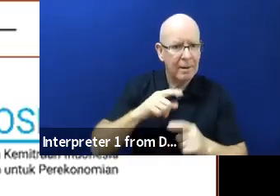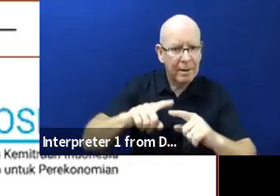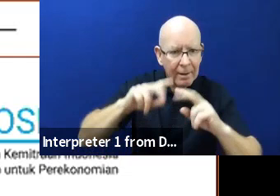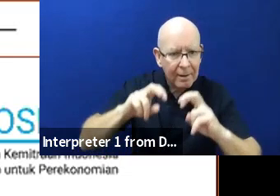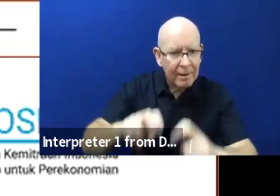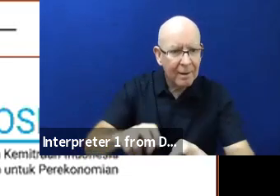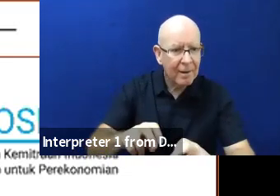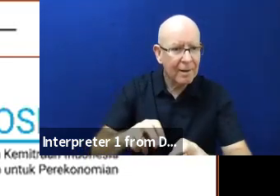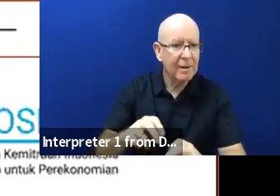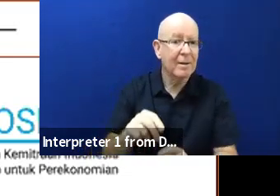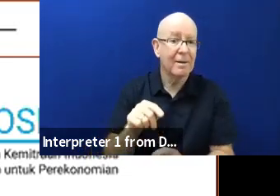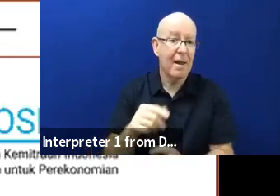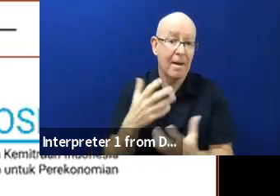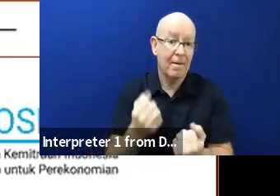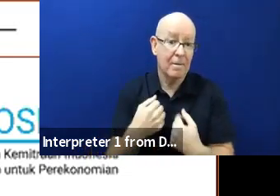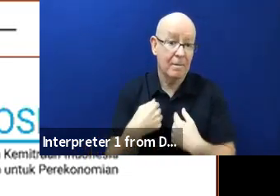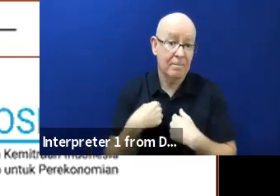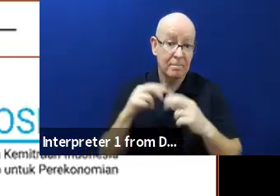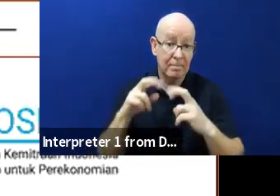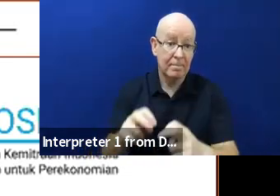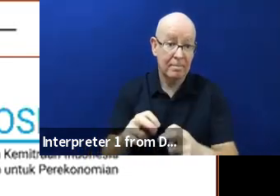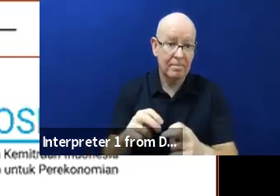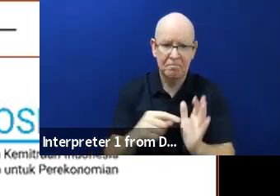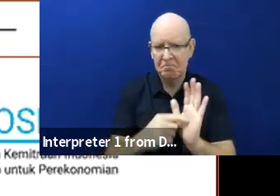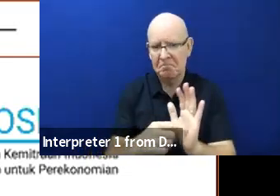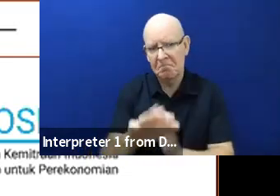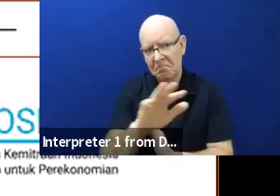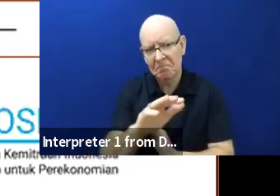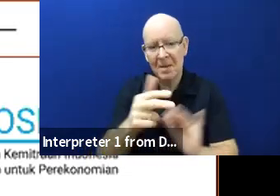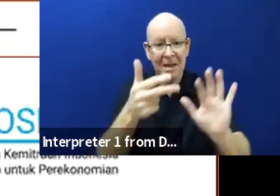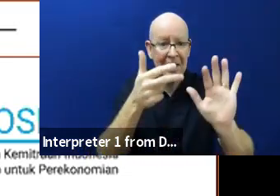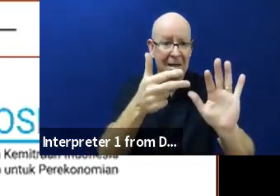have difficulties in seeing, but those with higher threshold have difficulties in walking.